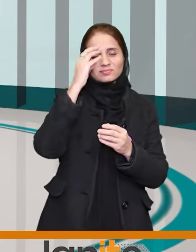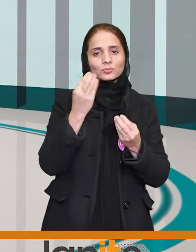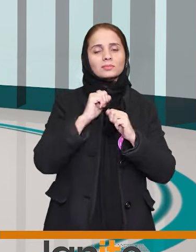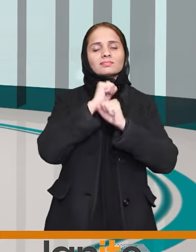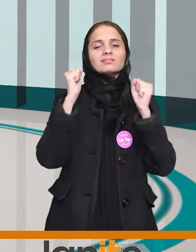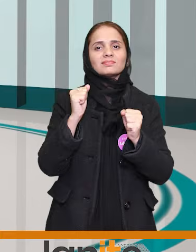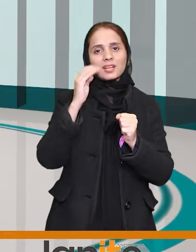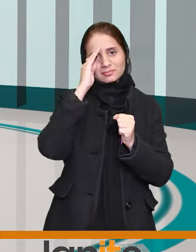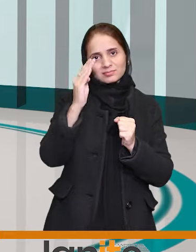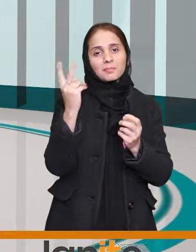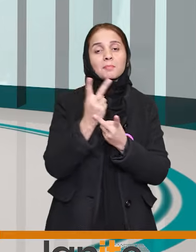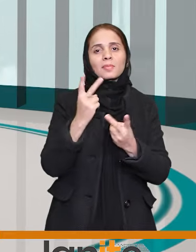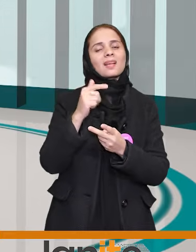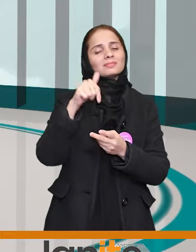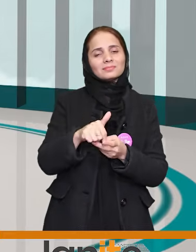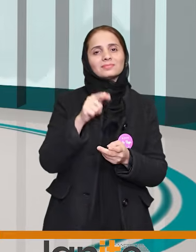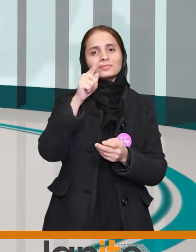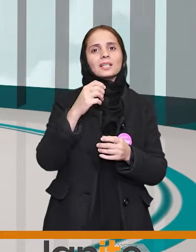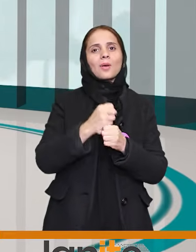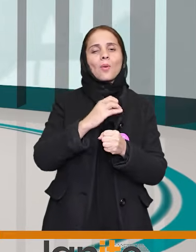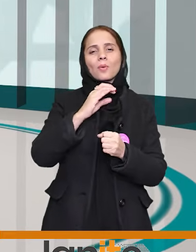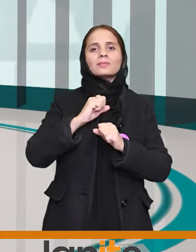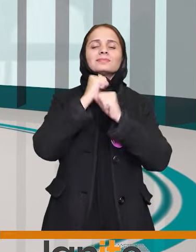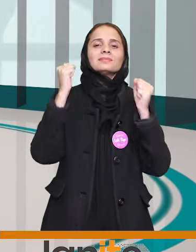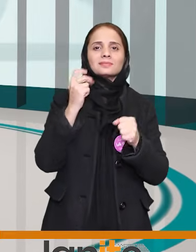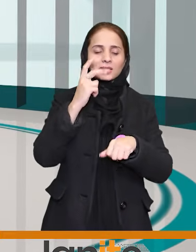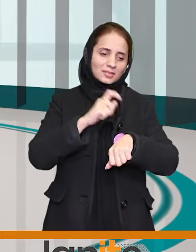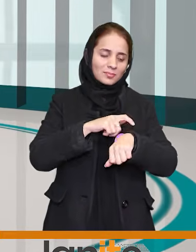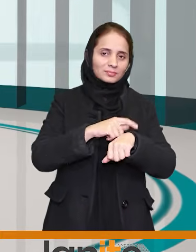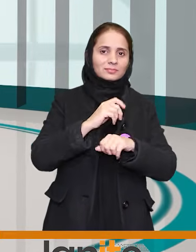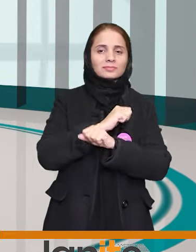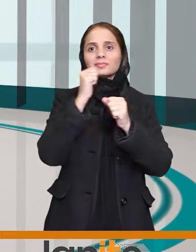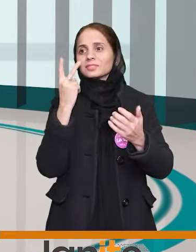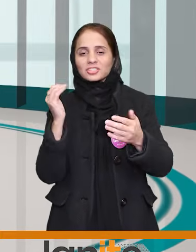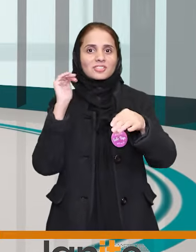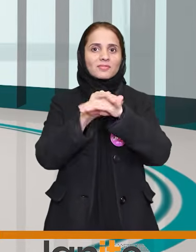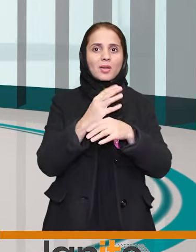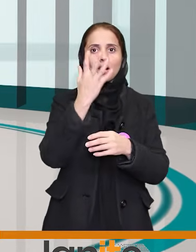It would be morning for you but by the time he saw your response it can be good evening for him.